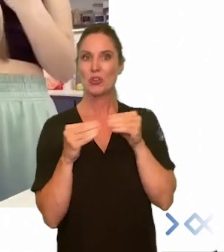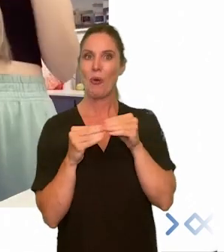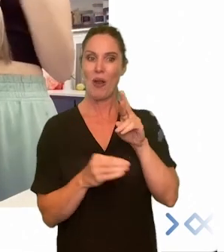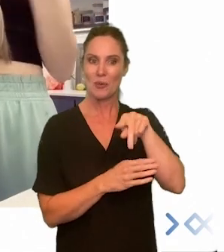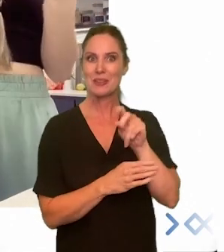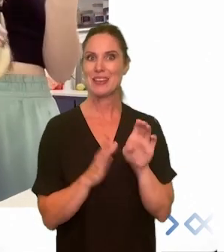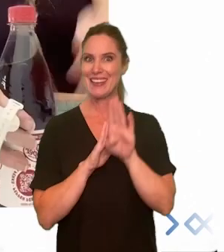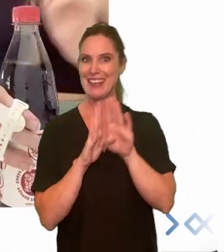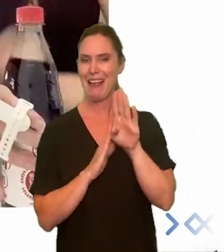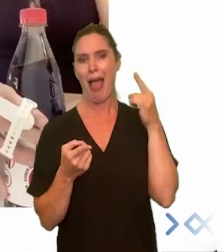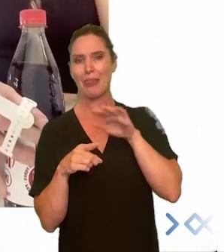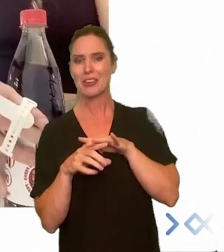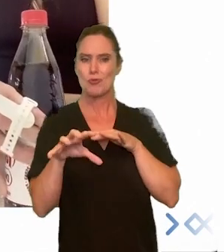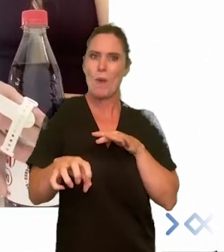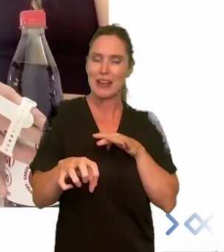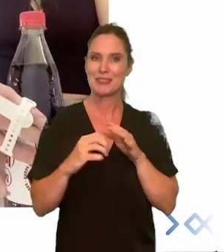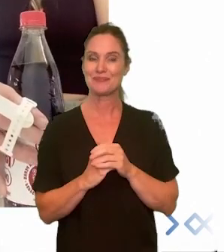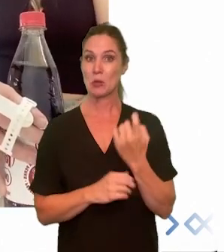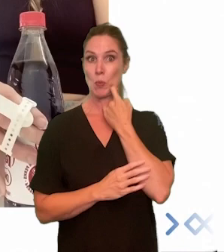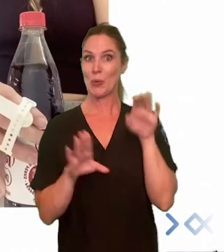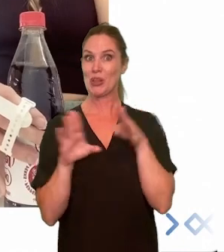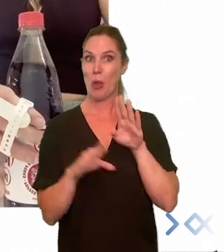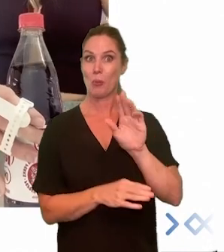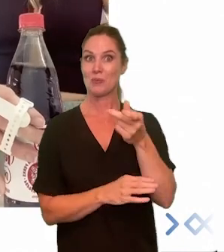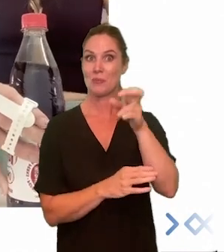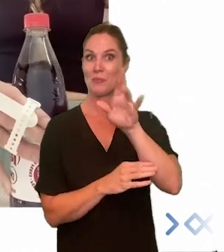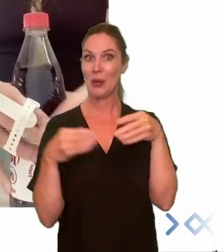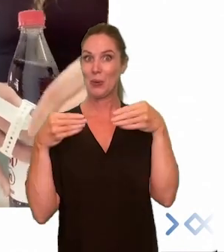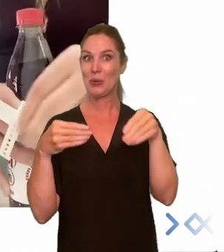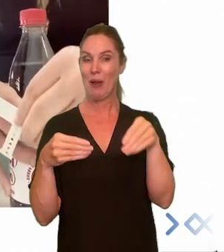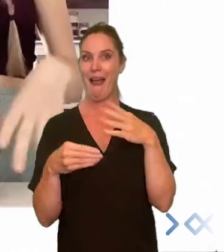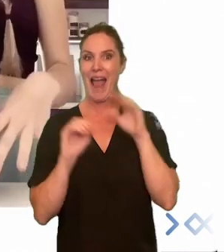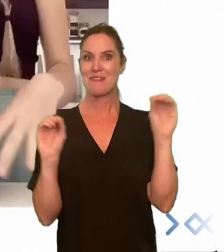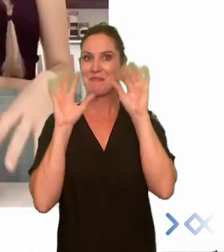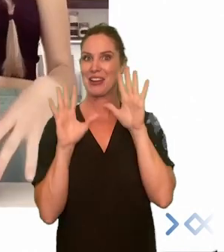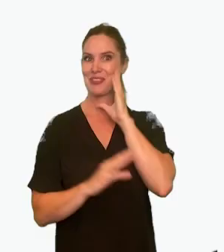She recently opened a bakery and summed up the magic of her experience with Fiber to her followers on TikTok.